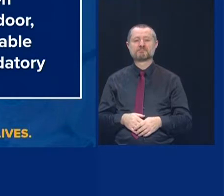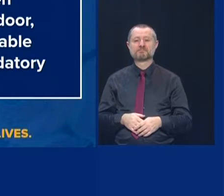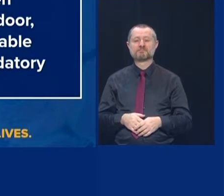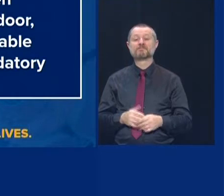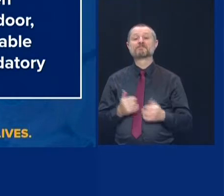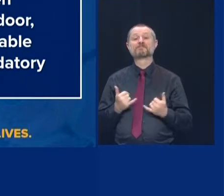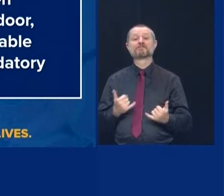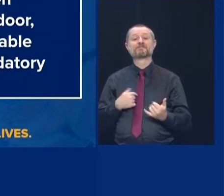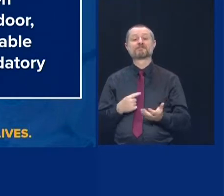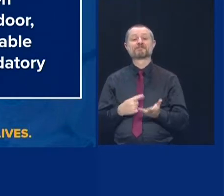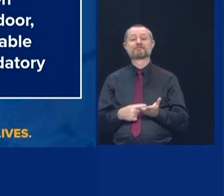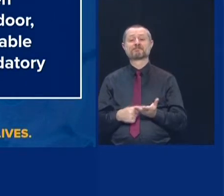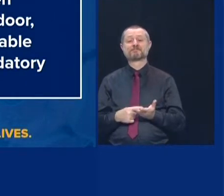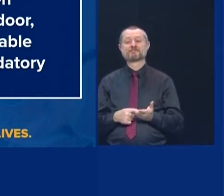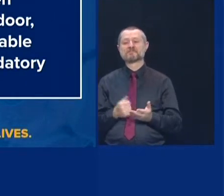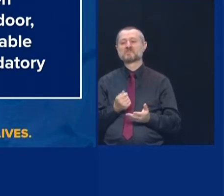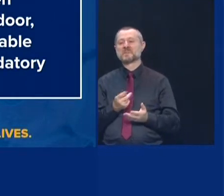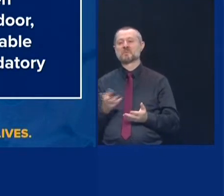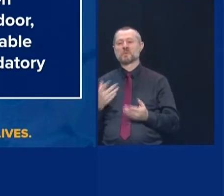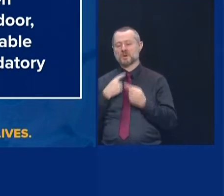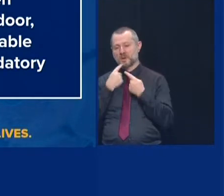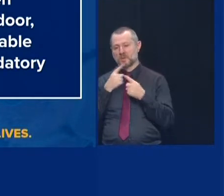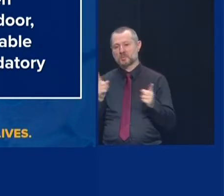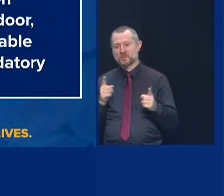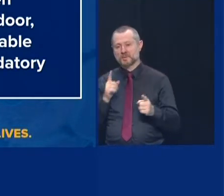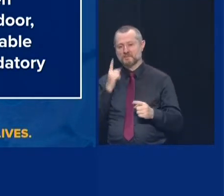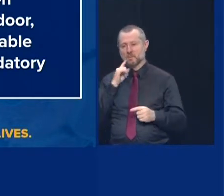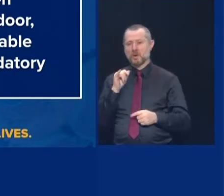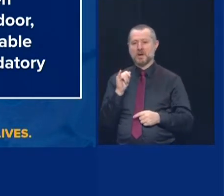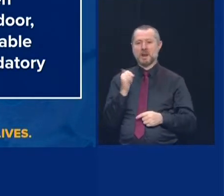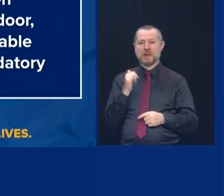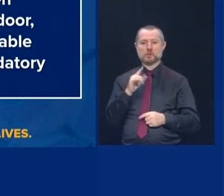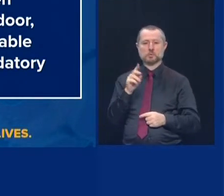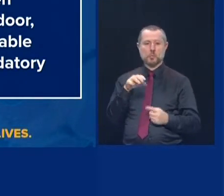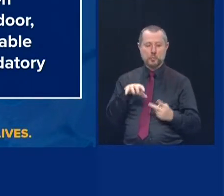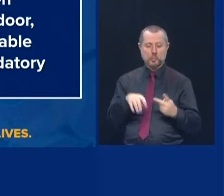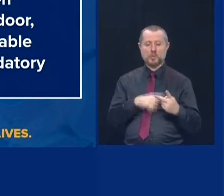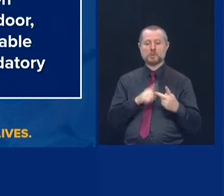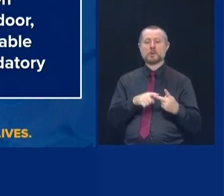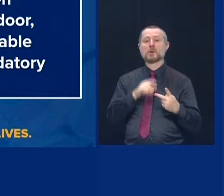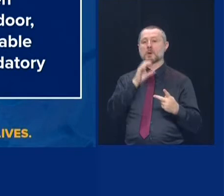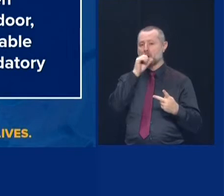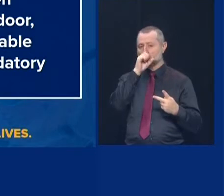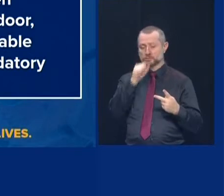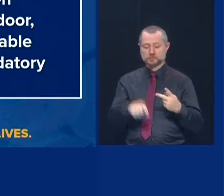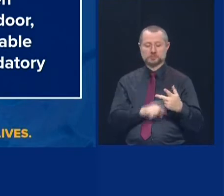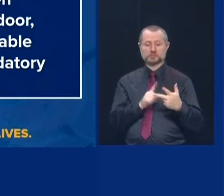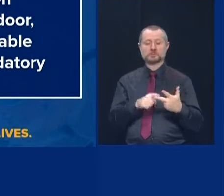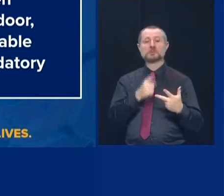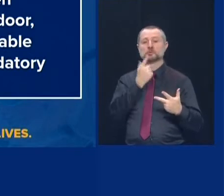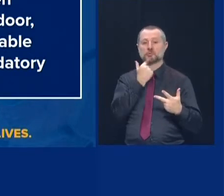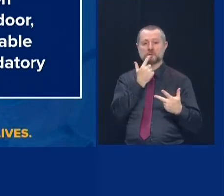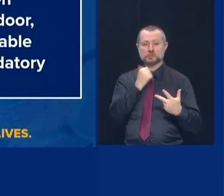THAT IS WHAT IS HAPPENING. THOSE ARE THE FACTS. WE HAVE A NUMBER OF